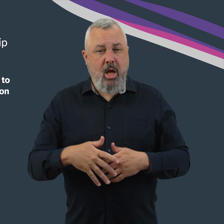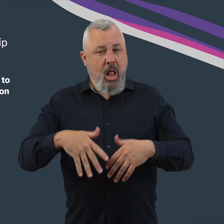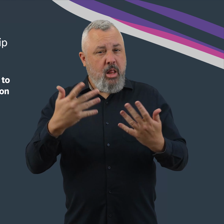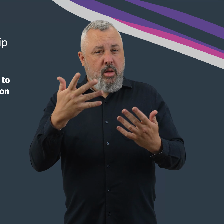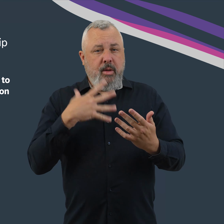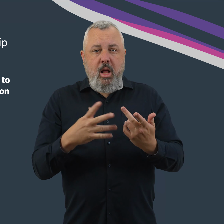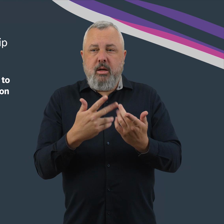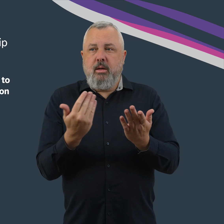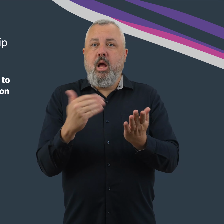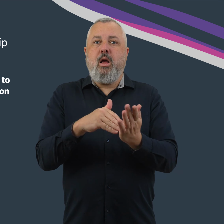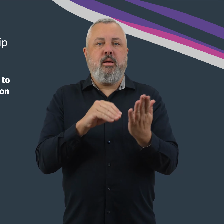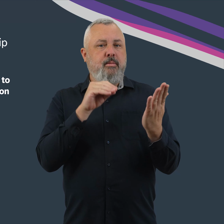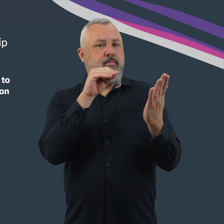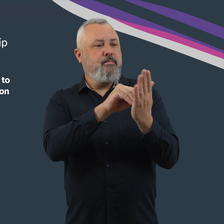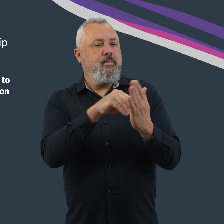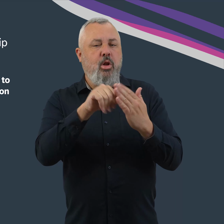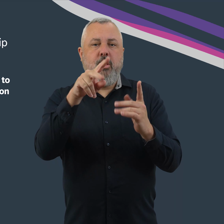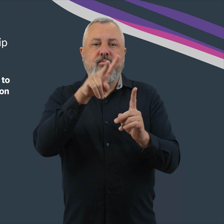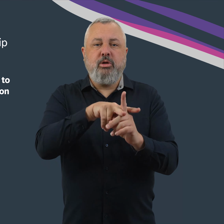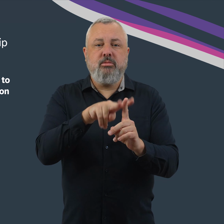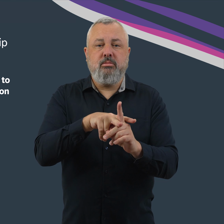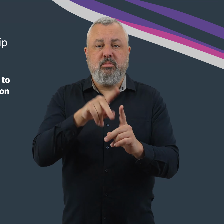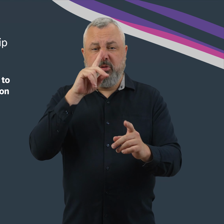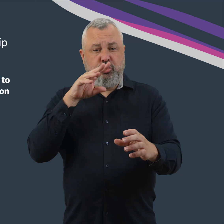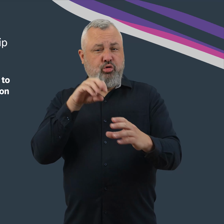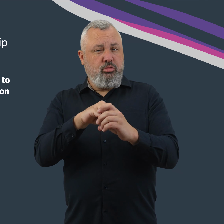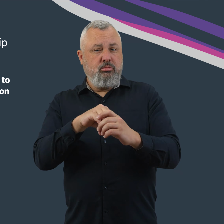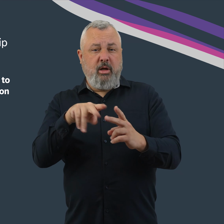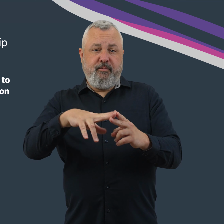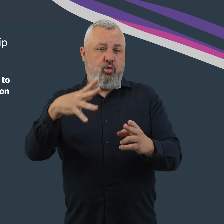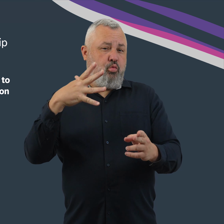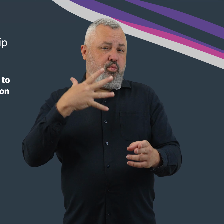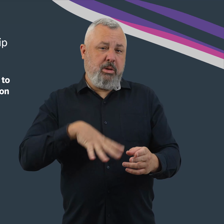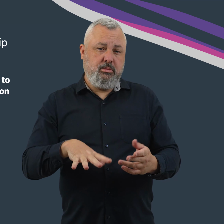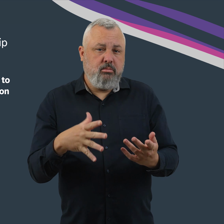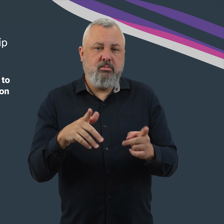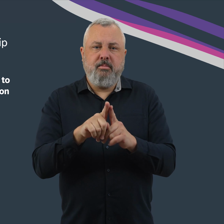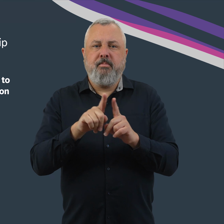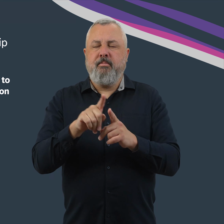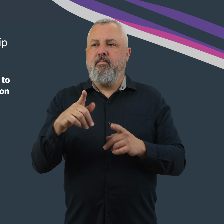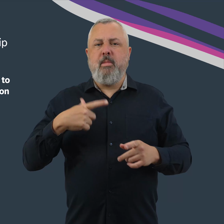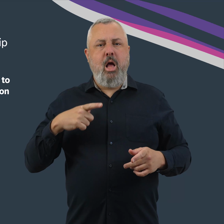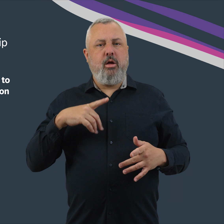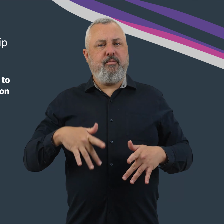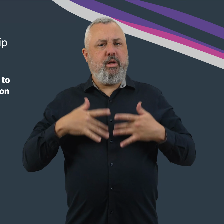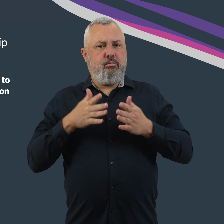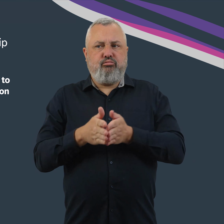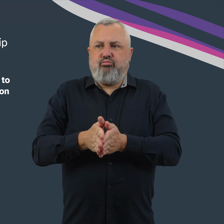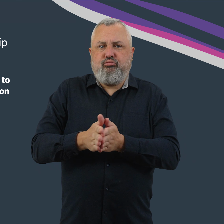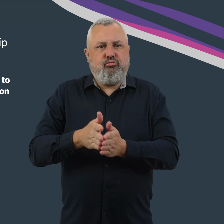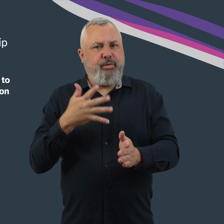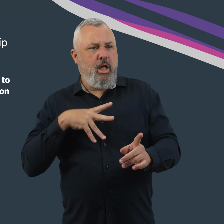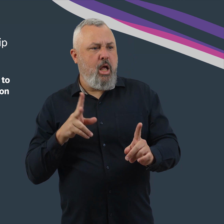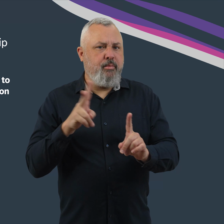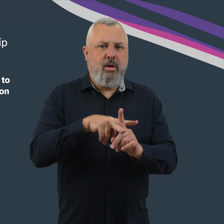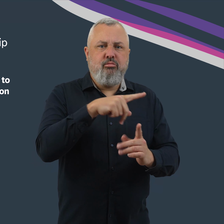Is there anything else you would like us to know that supports your application? Why you are motivated to apply for the